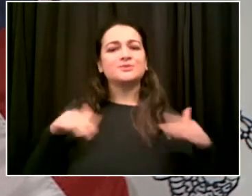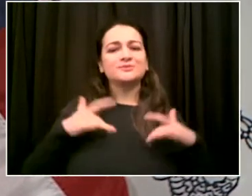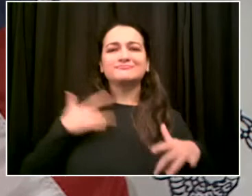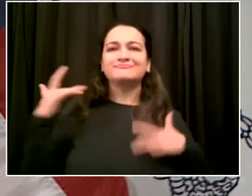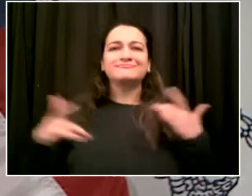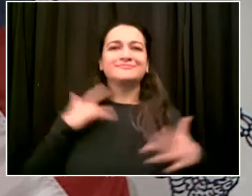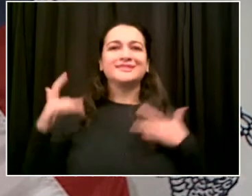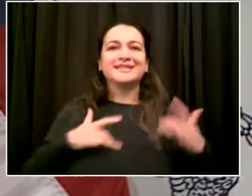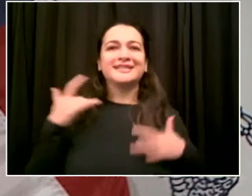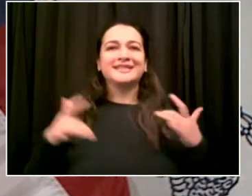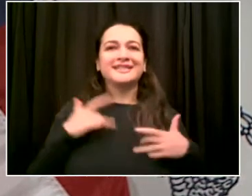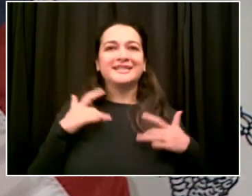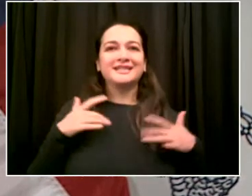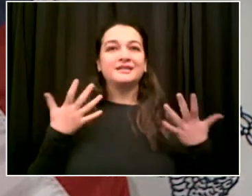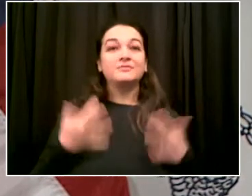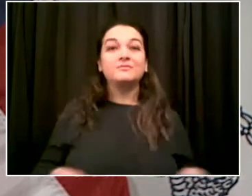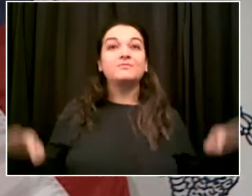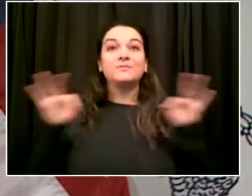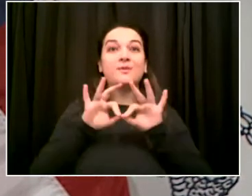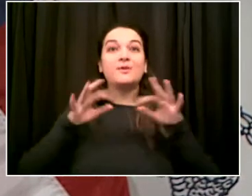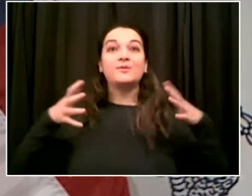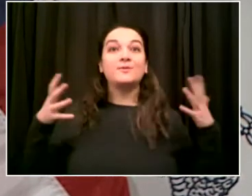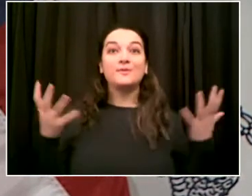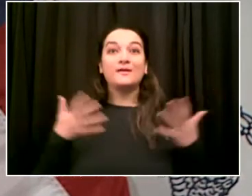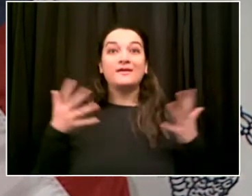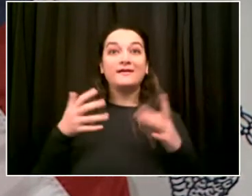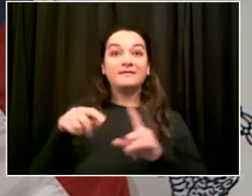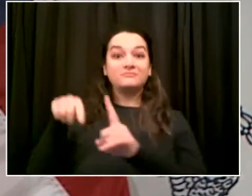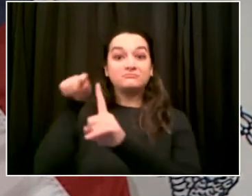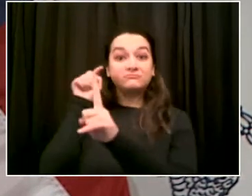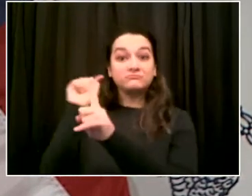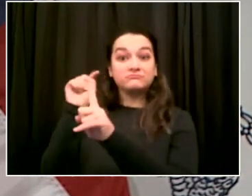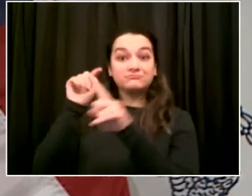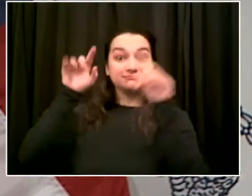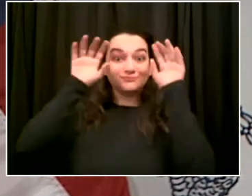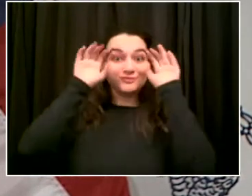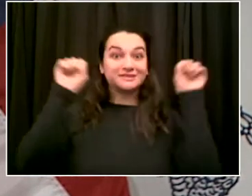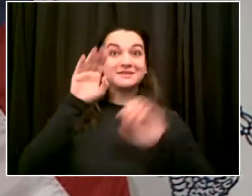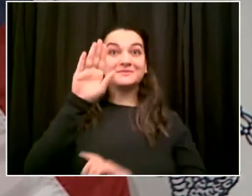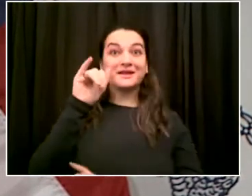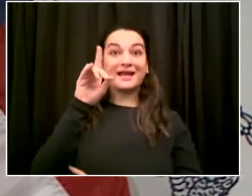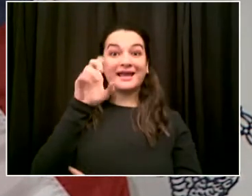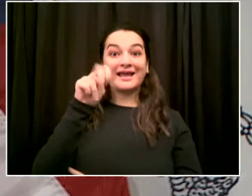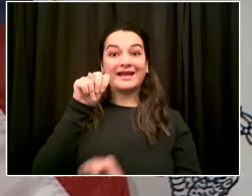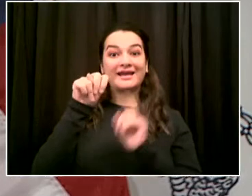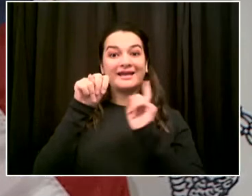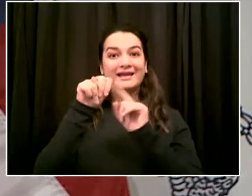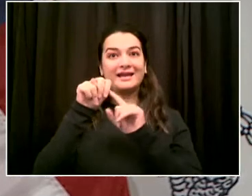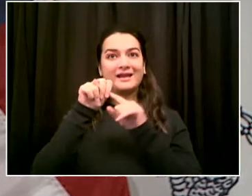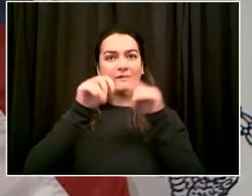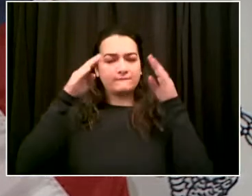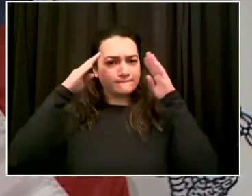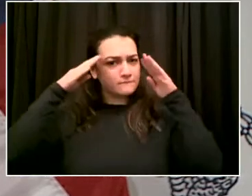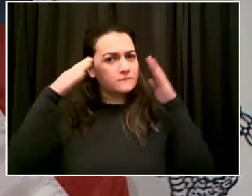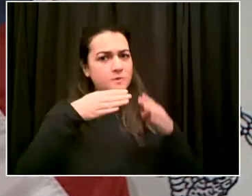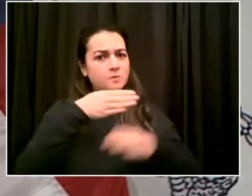EXCITED. THE ONE I WANT TO FOCUS ON IS PRESIDENT-ELECT JOE BIDEN'S VERY CLEAR AND POWERFUL PLEDGE TO VACCINATE